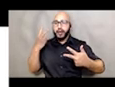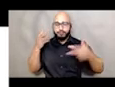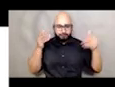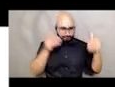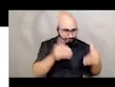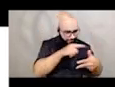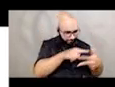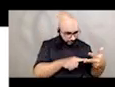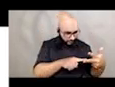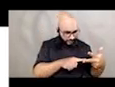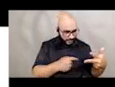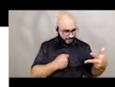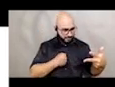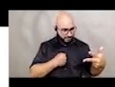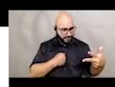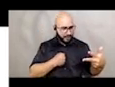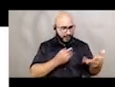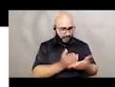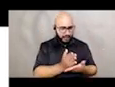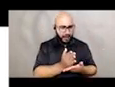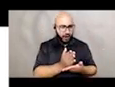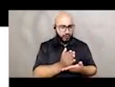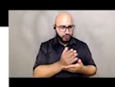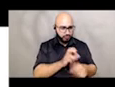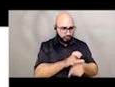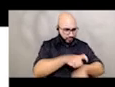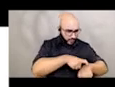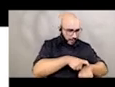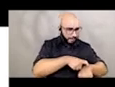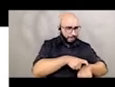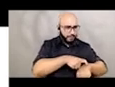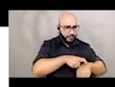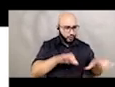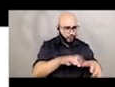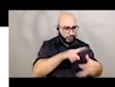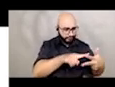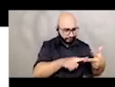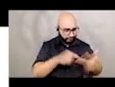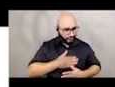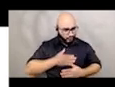Am I allowed to spend that time doing the things that I enjoy?